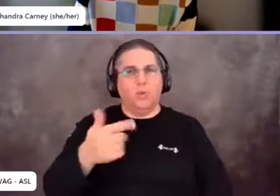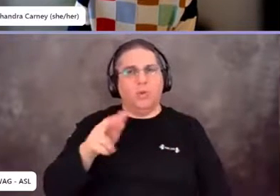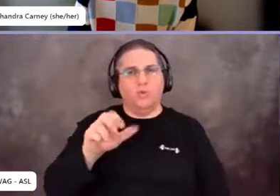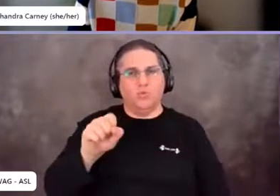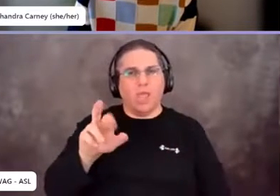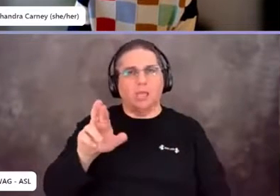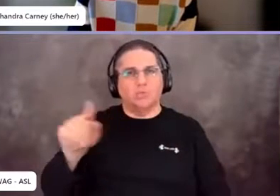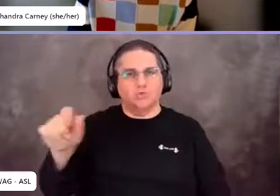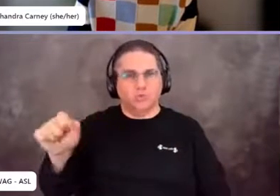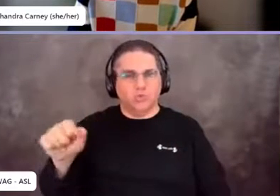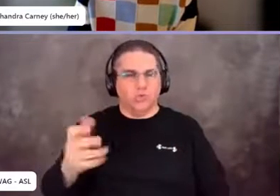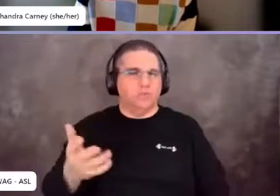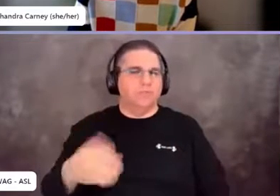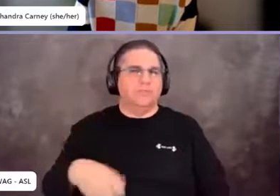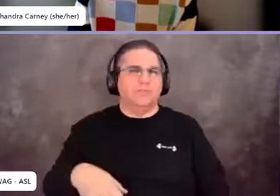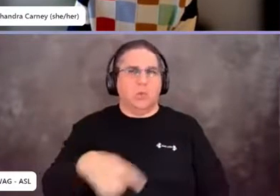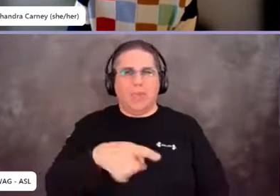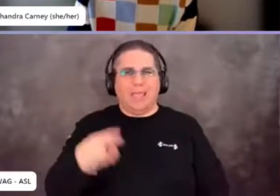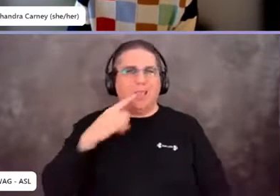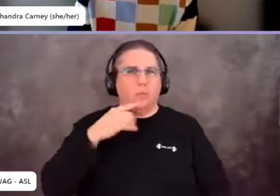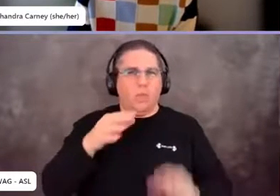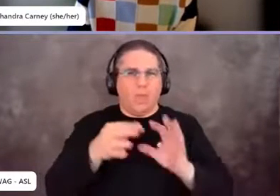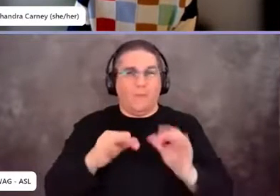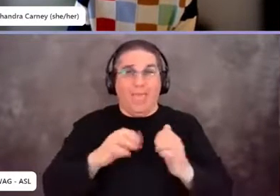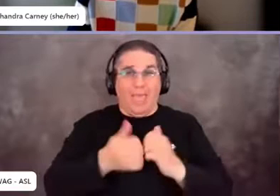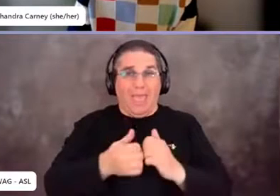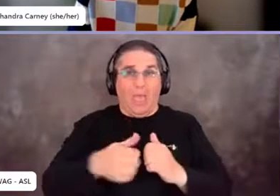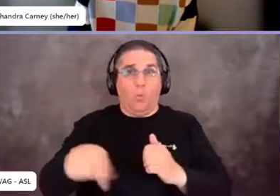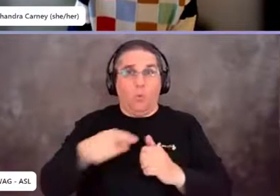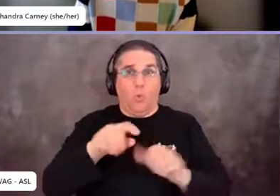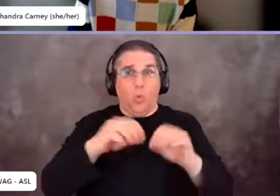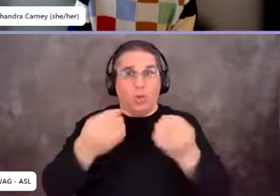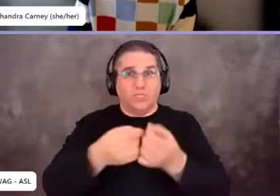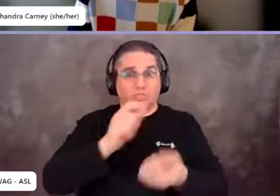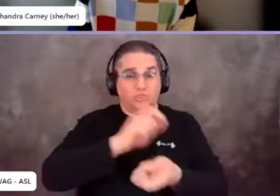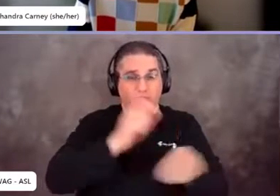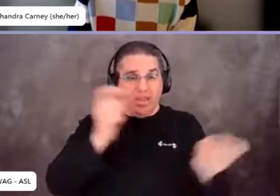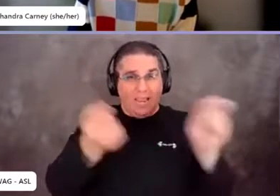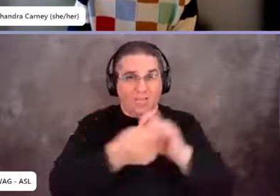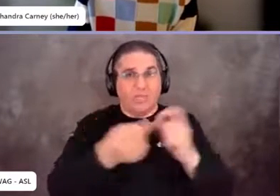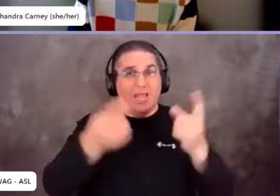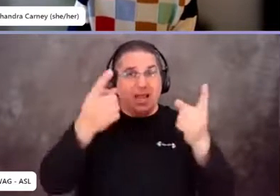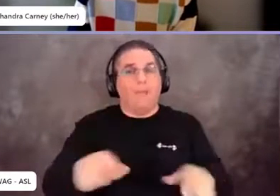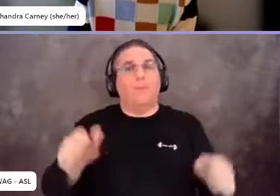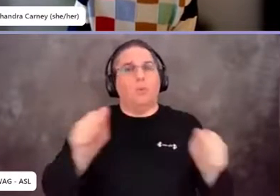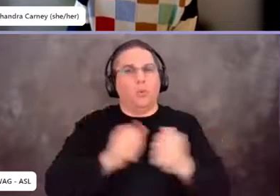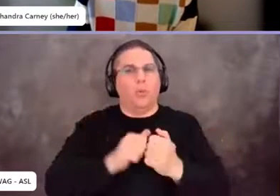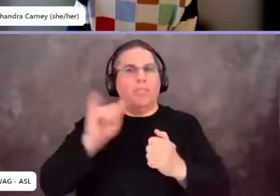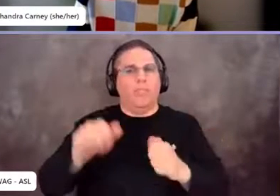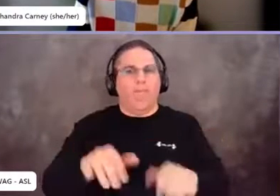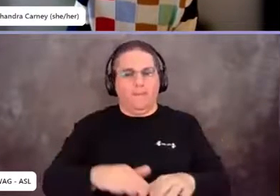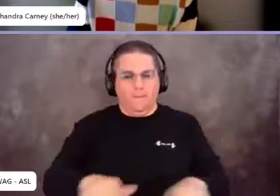see how you all feel about it. Earlier this morning in the keynote there was talk about evolution through grassroots.